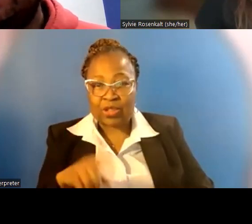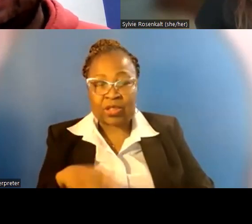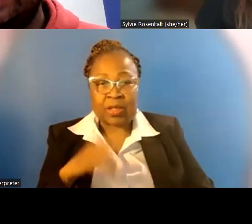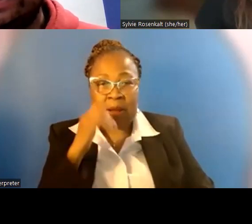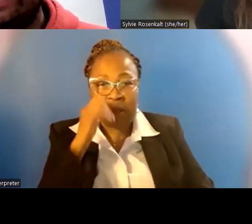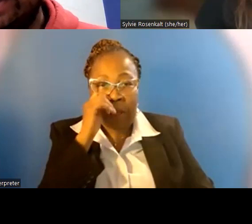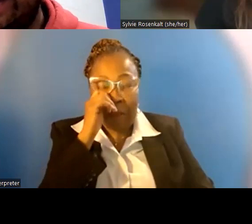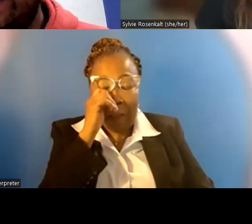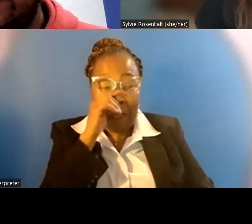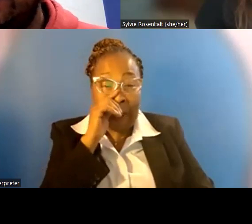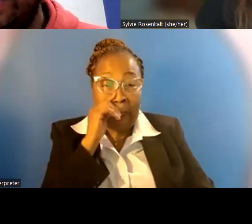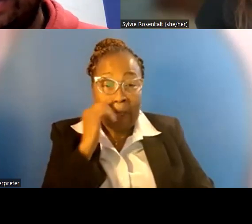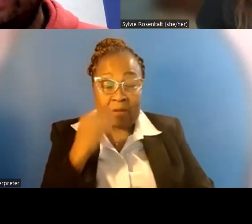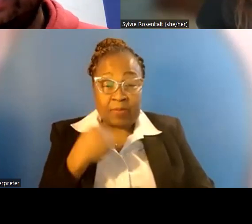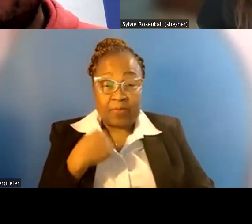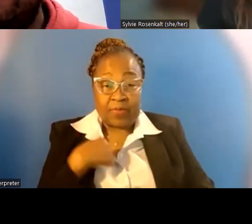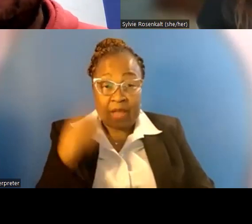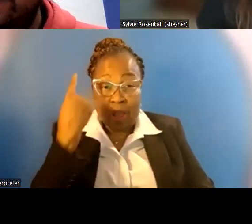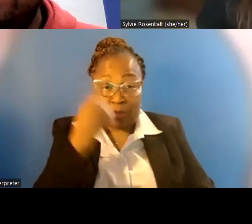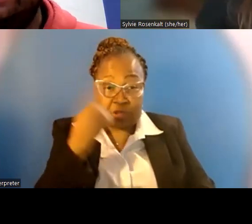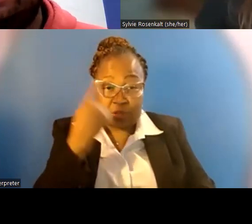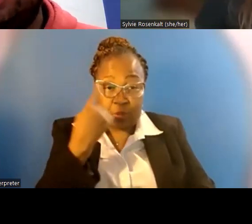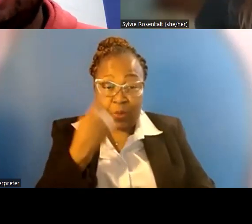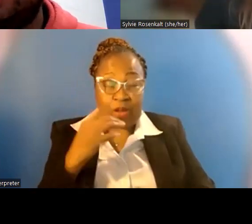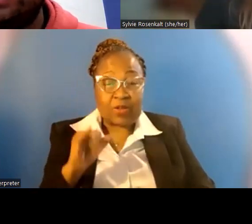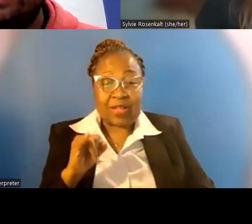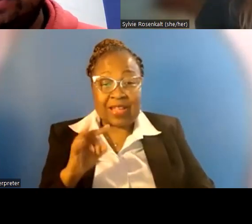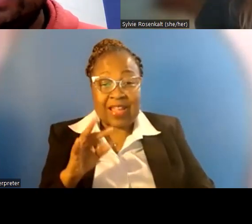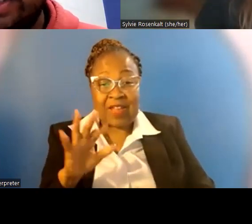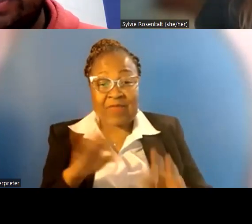I was wondering how and if family engagement